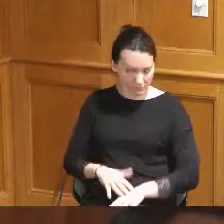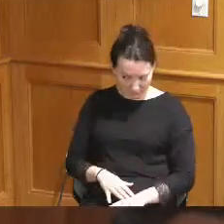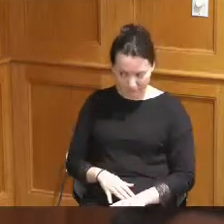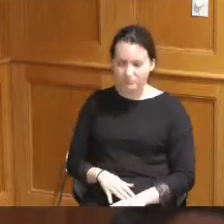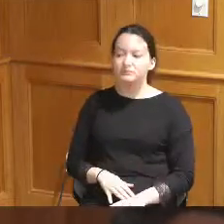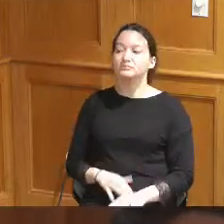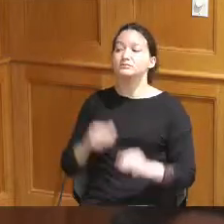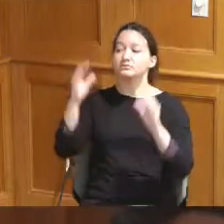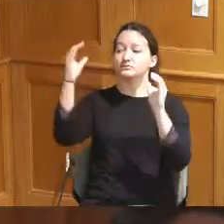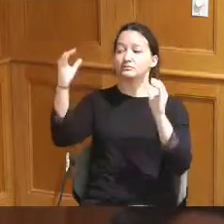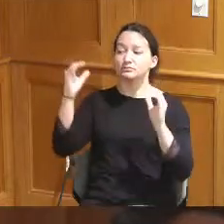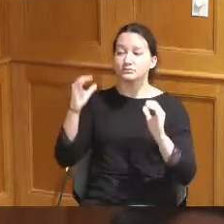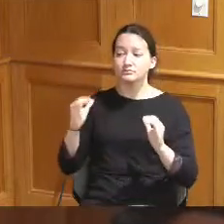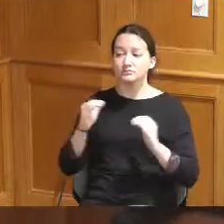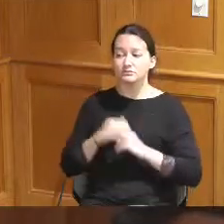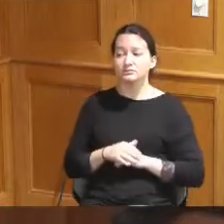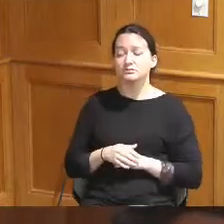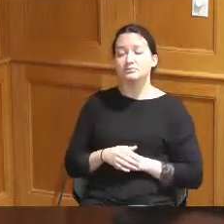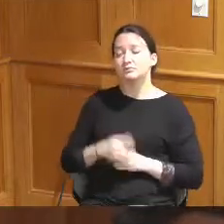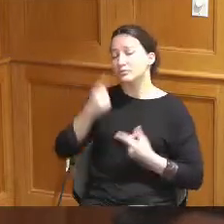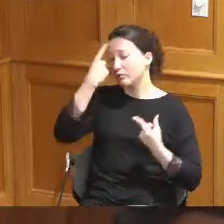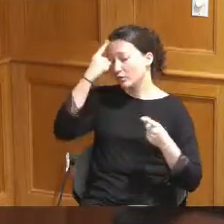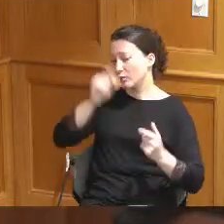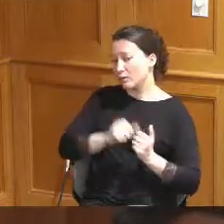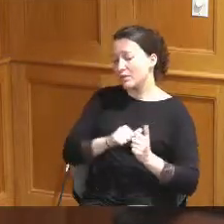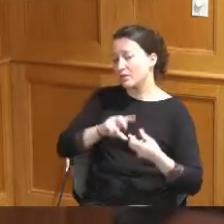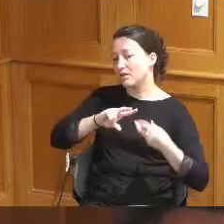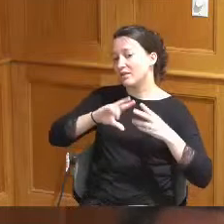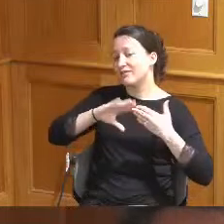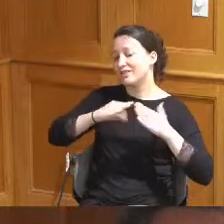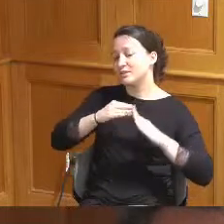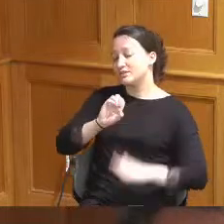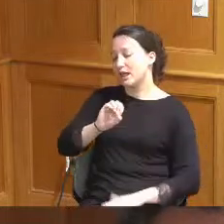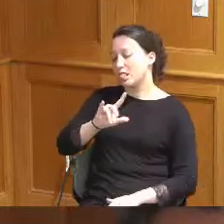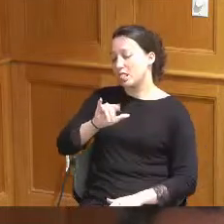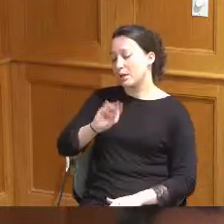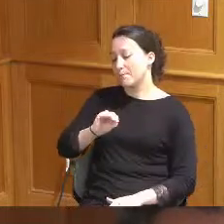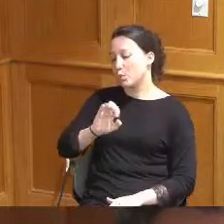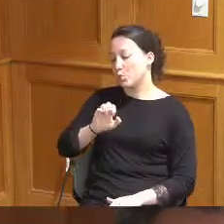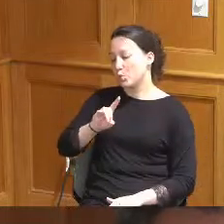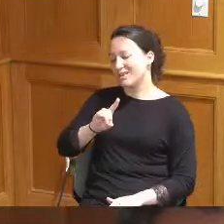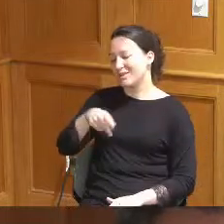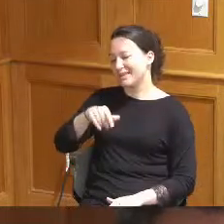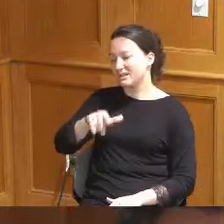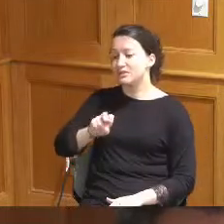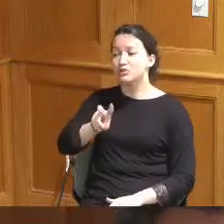the next item is a joint agreement with the village of Elmwood Place in the amount of 285,000